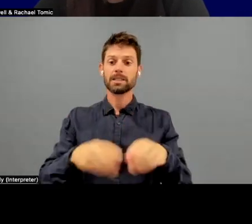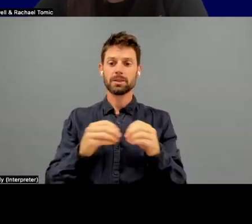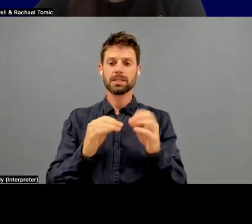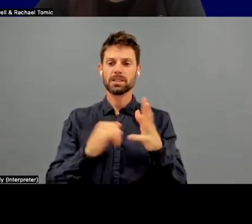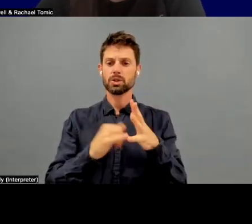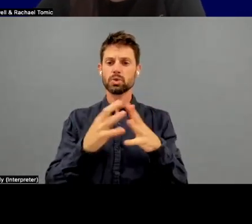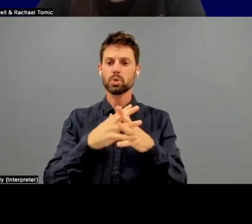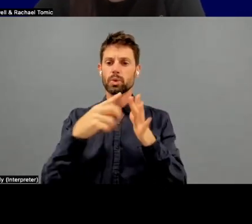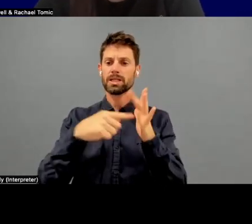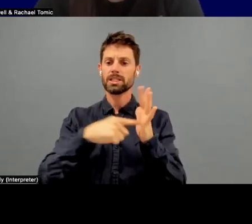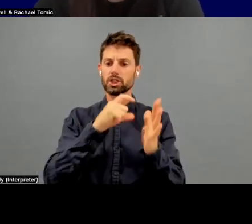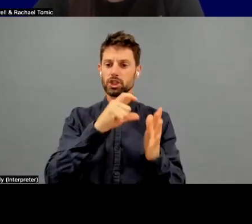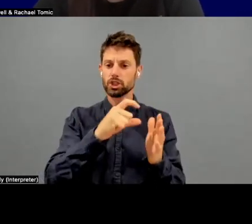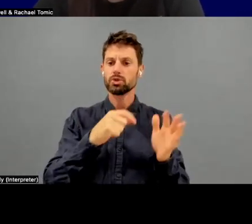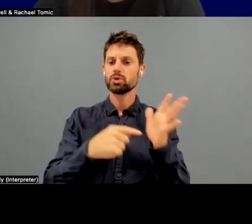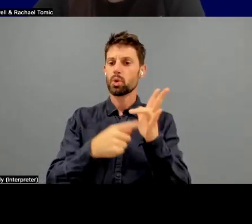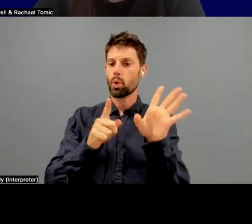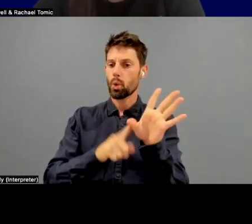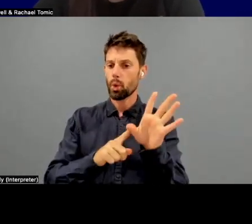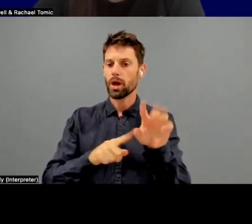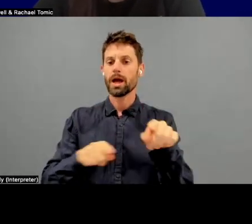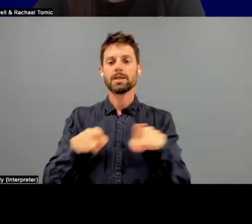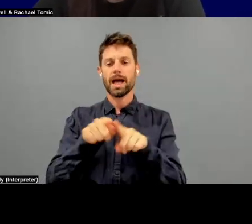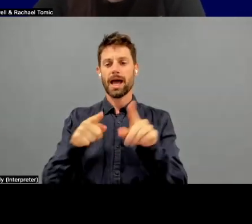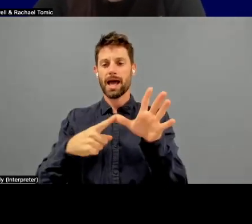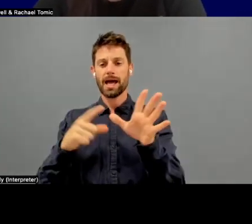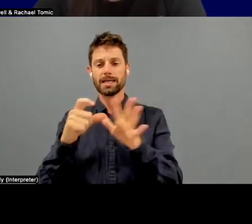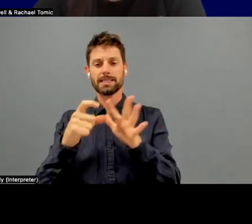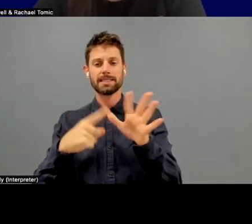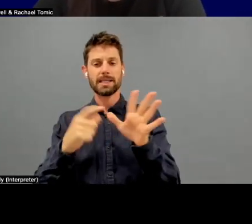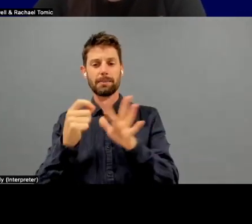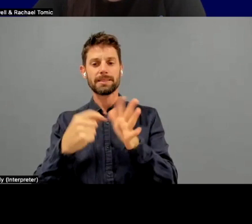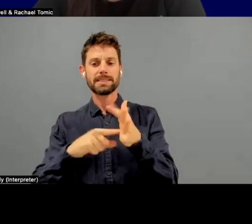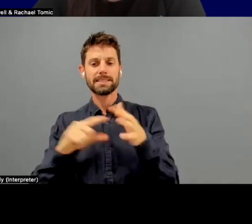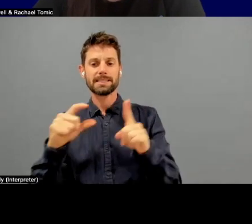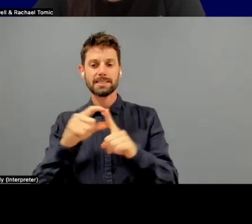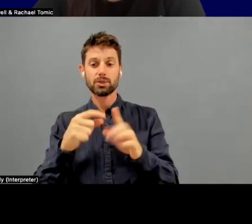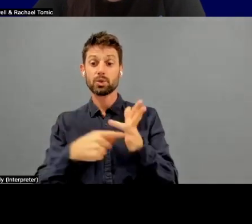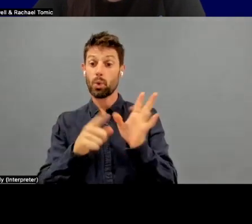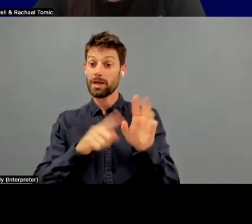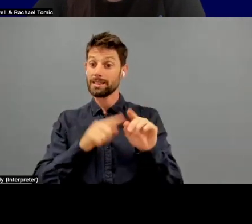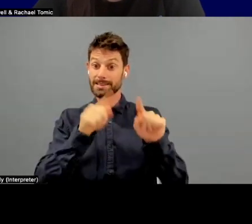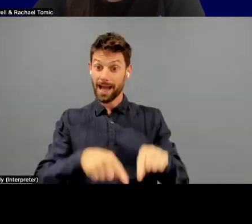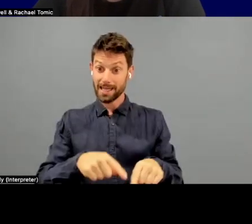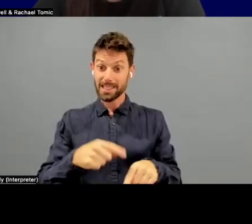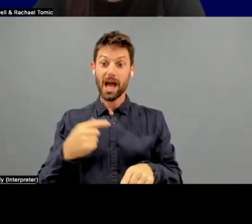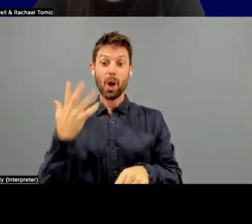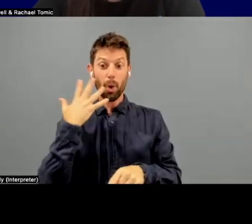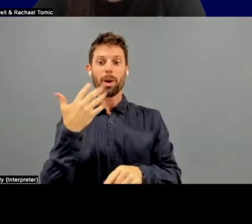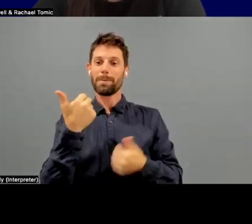toys after we found out about her CVI and we noticed a significant increase in engagement